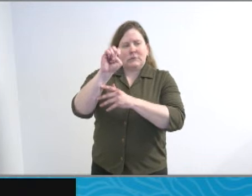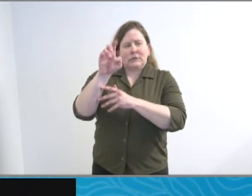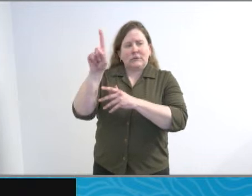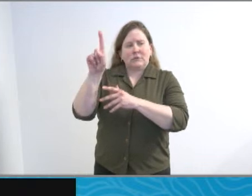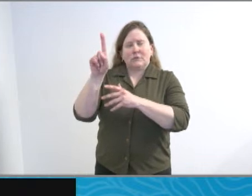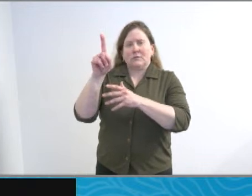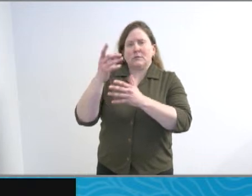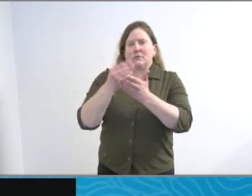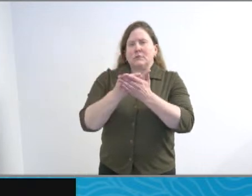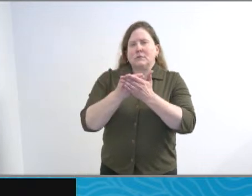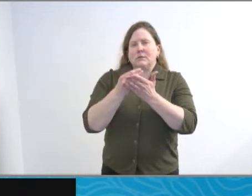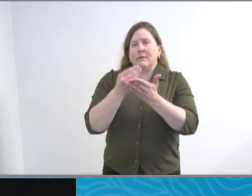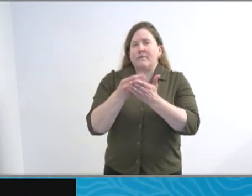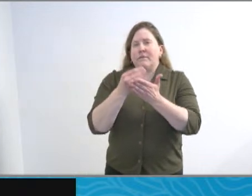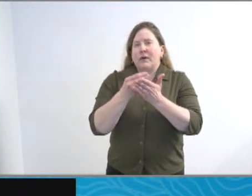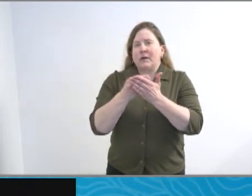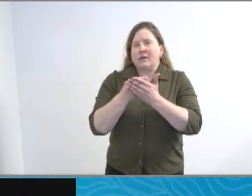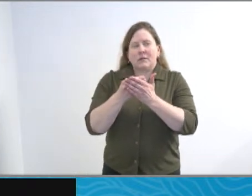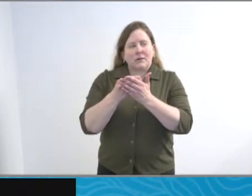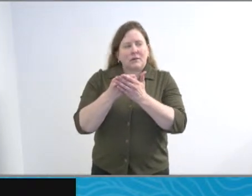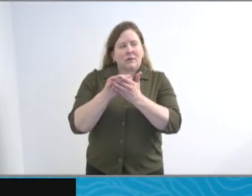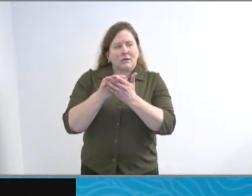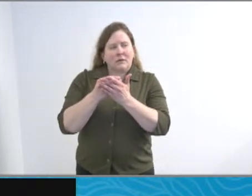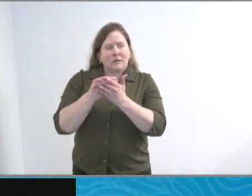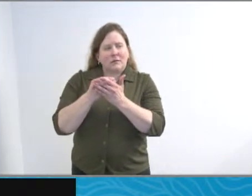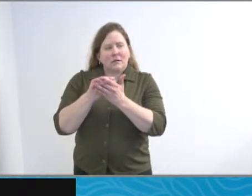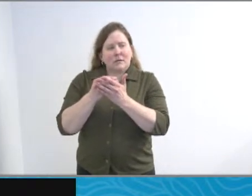which are centers located throughout the district